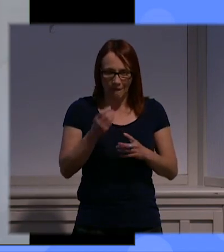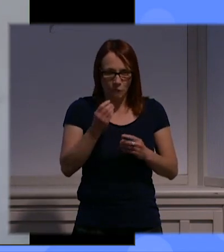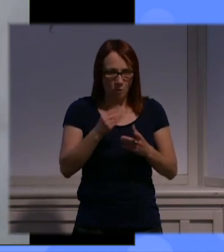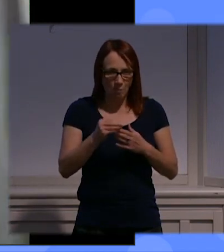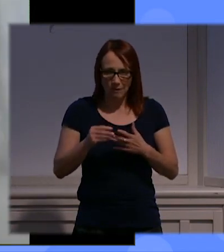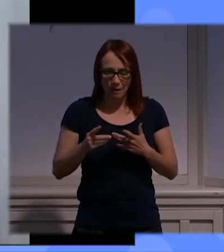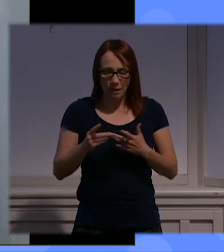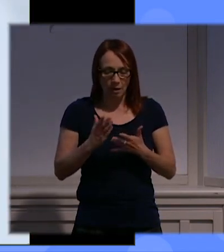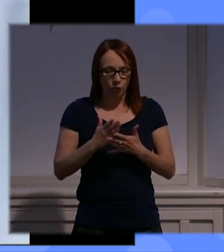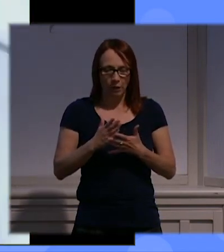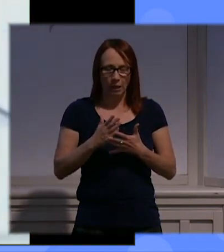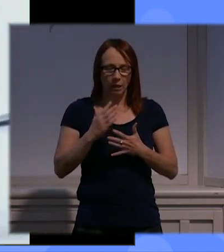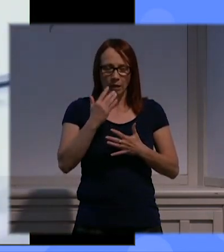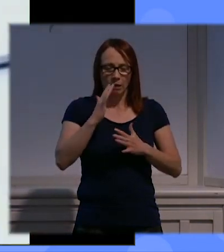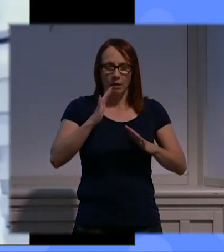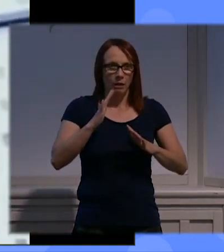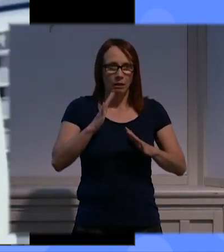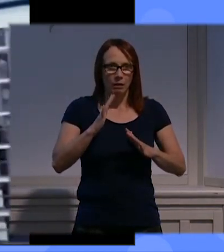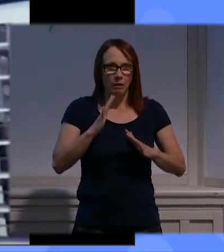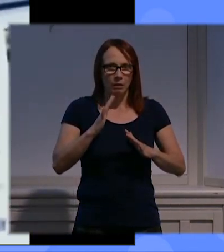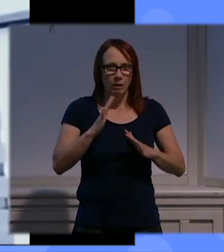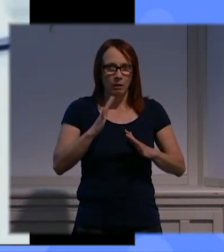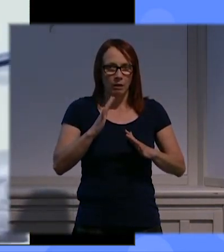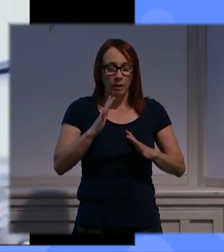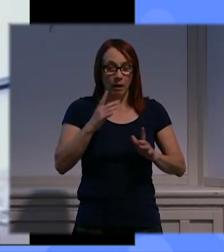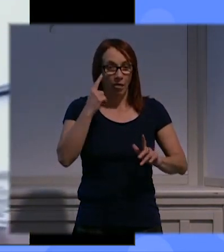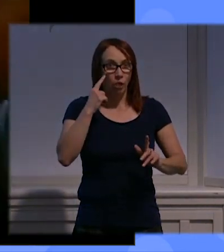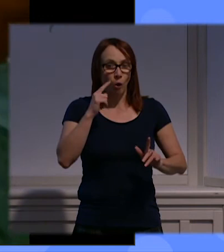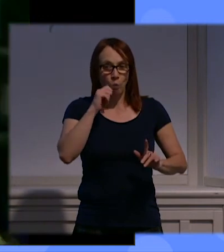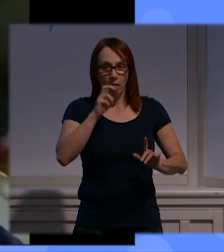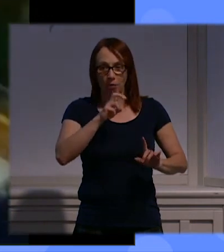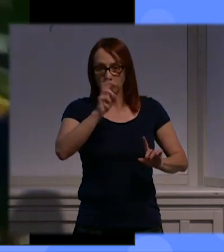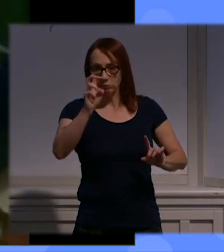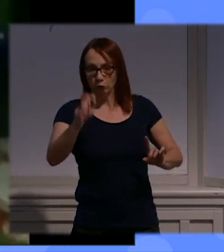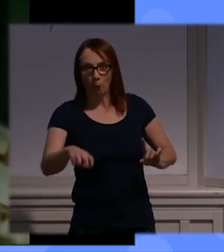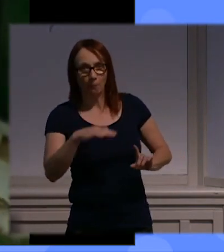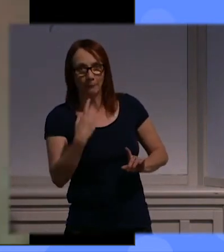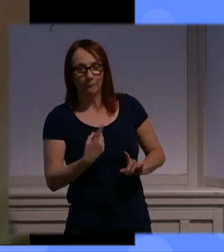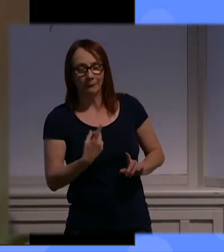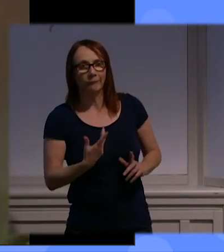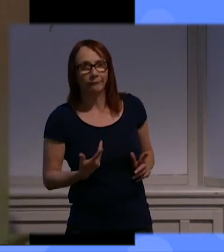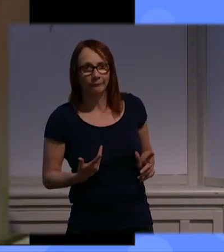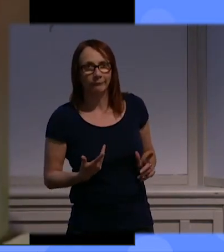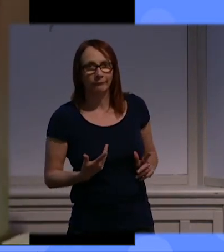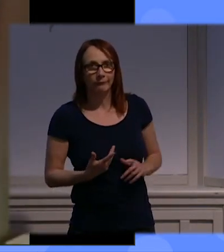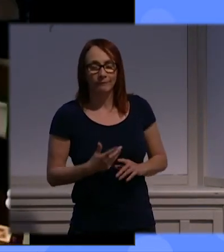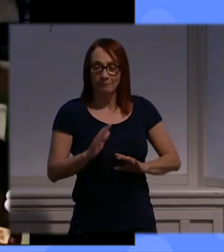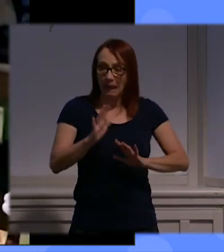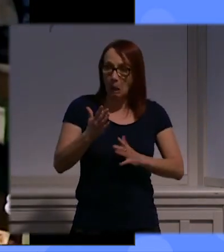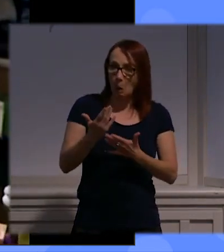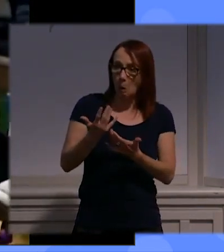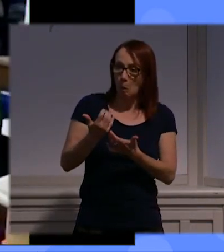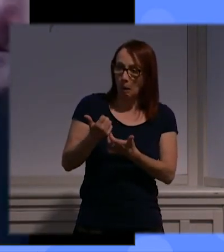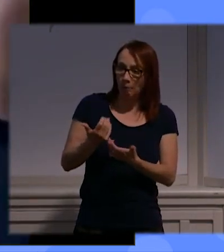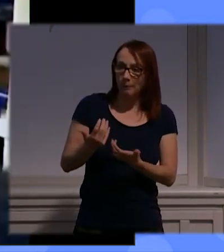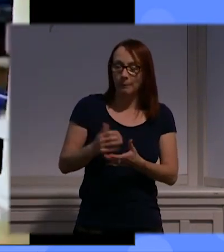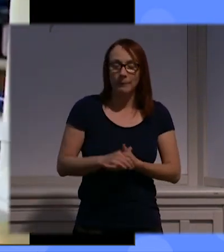edge and then I was gonna jump back this weekend hooking out that's the kind of